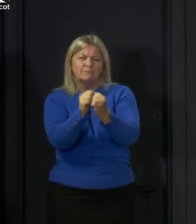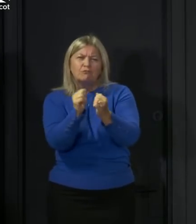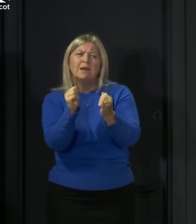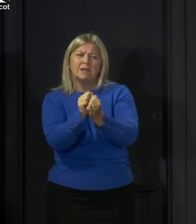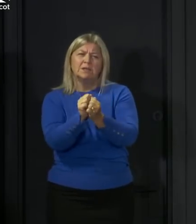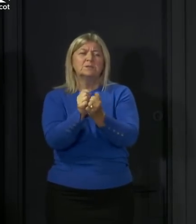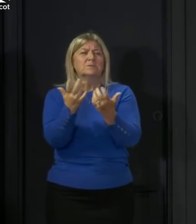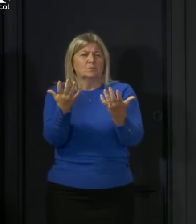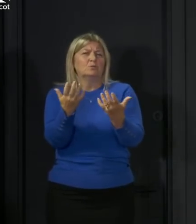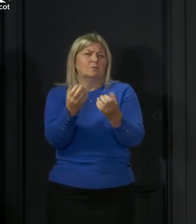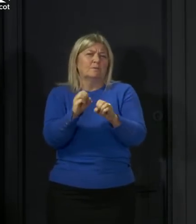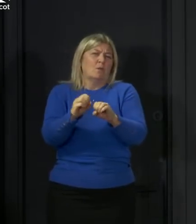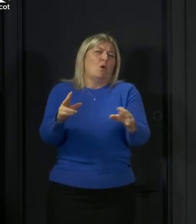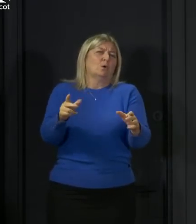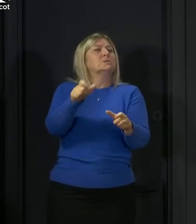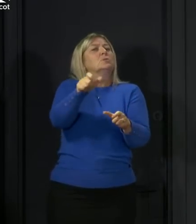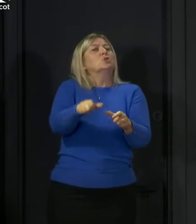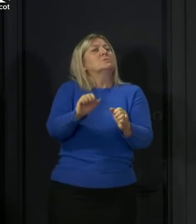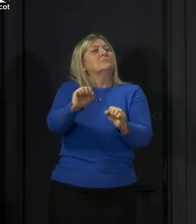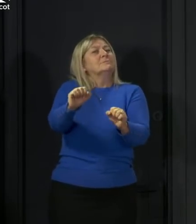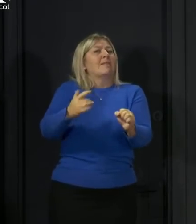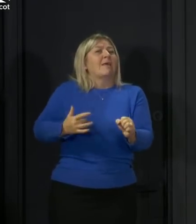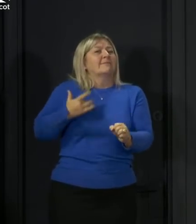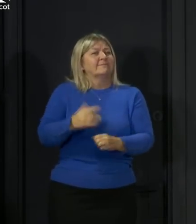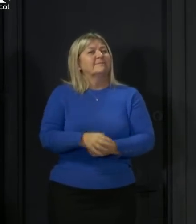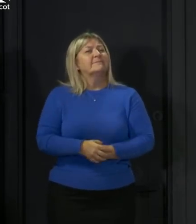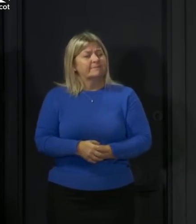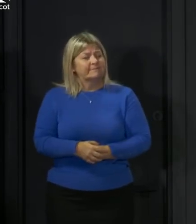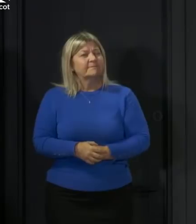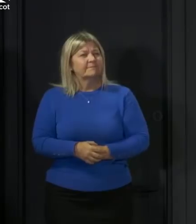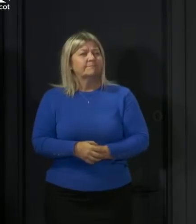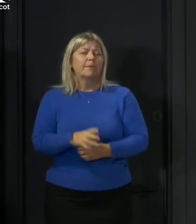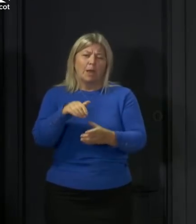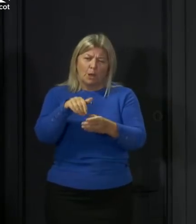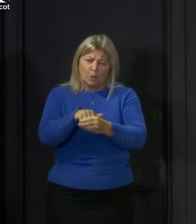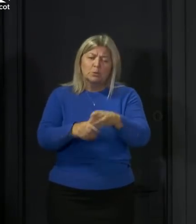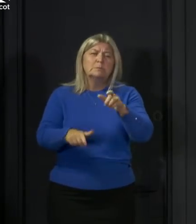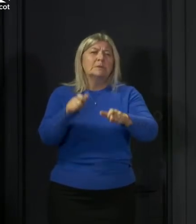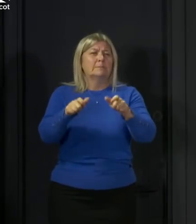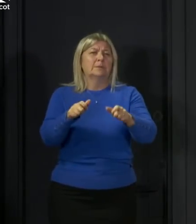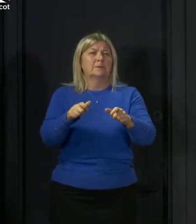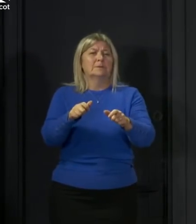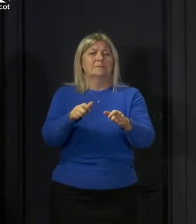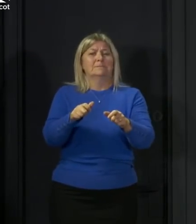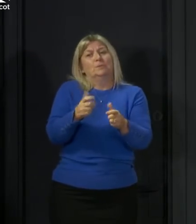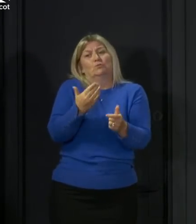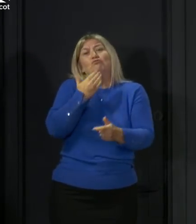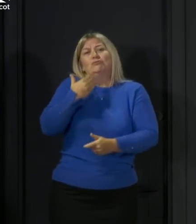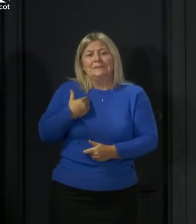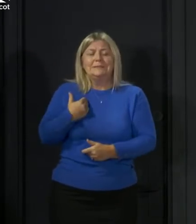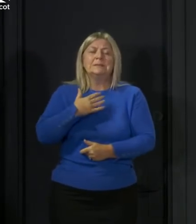And of course that particularly includes those who have lost loved ones in the past few days.